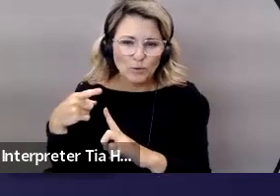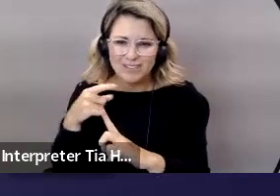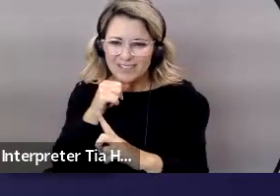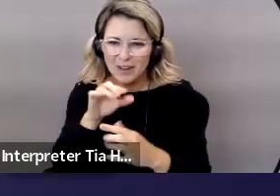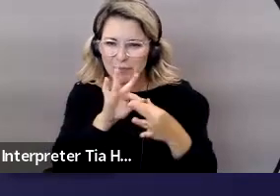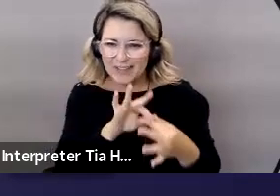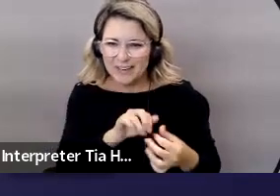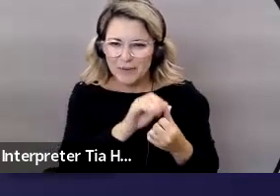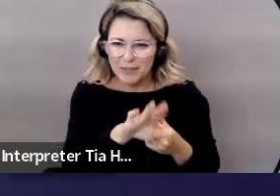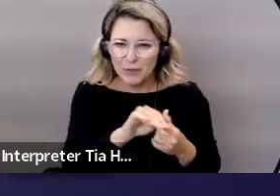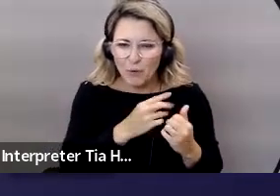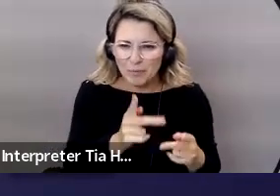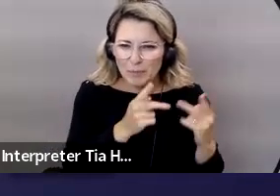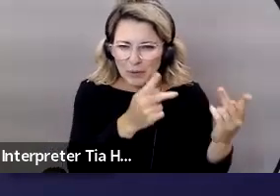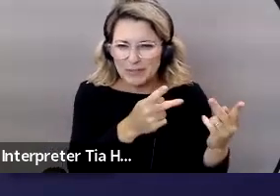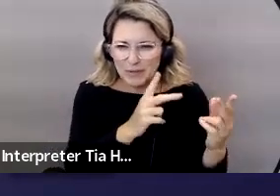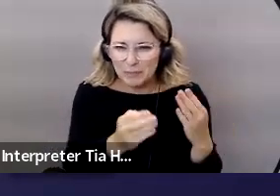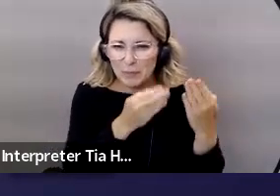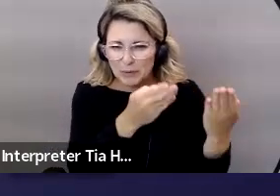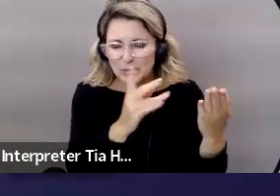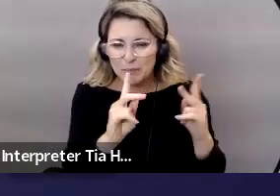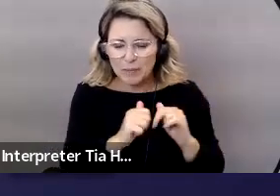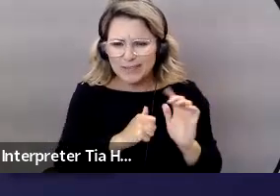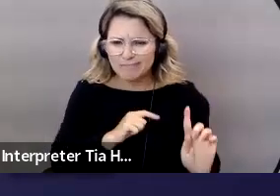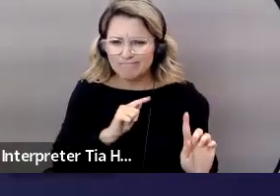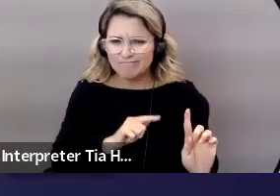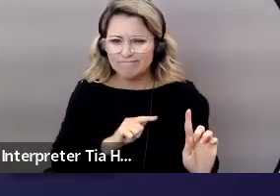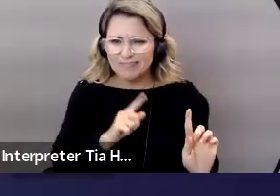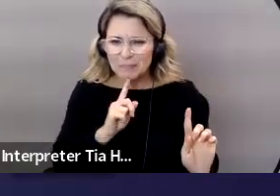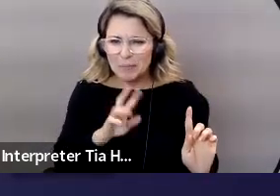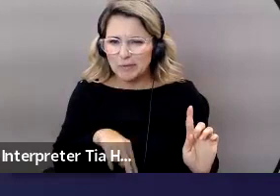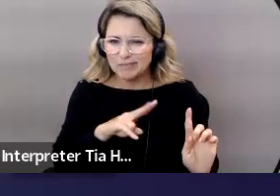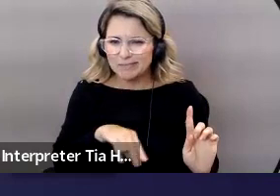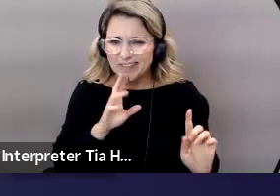look at that and be really confused and you're not going to get a great score for that. So,